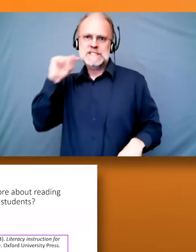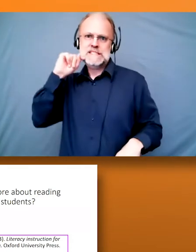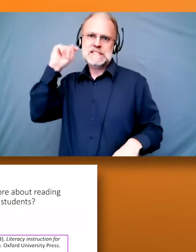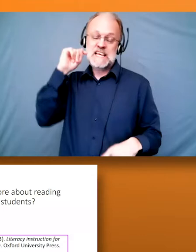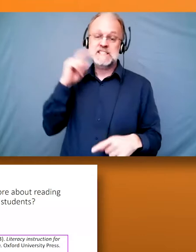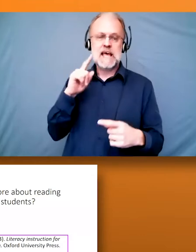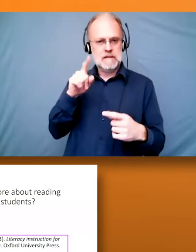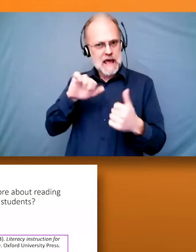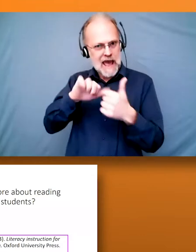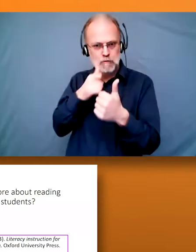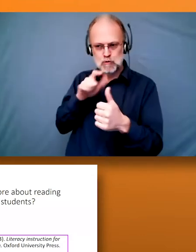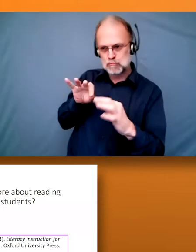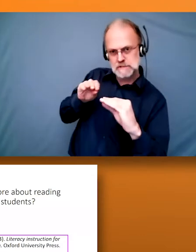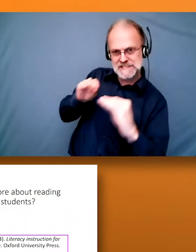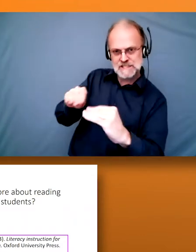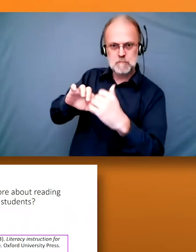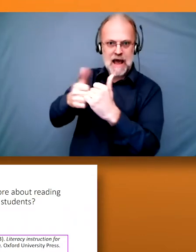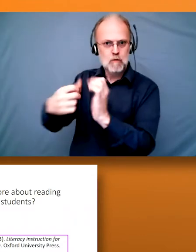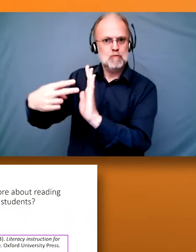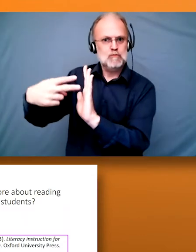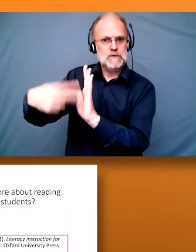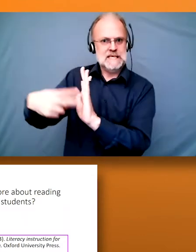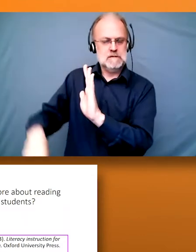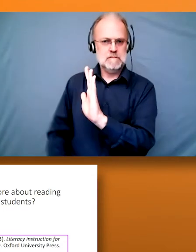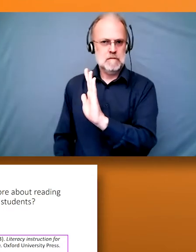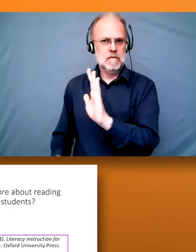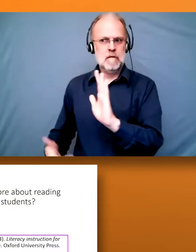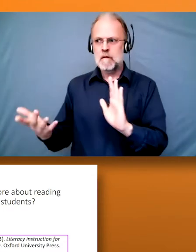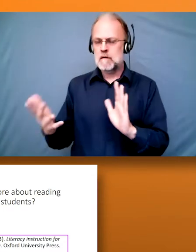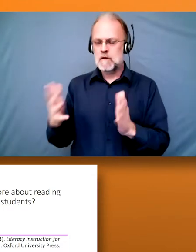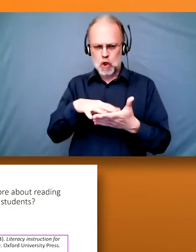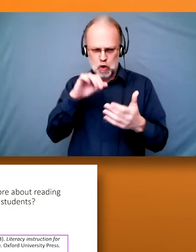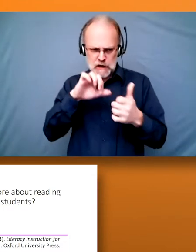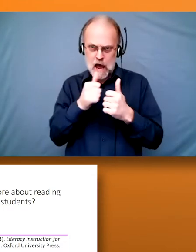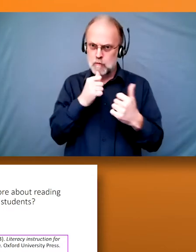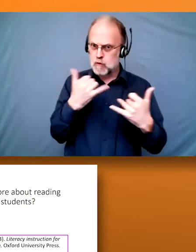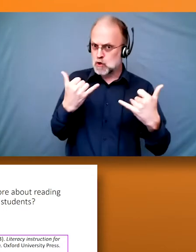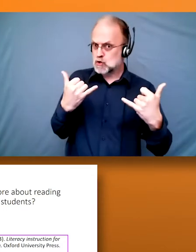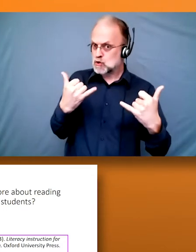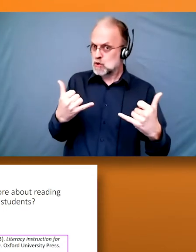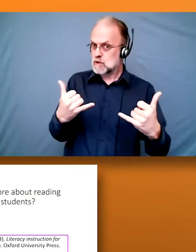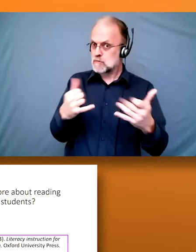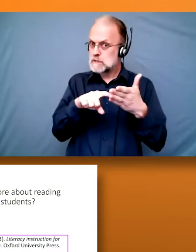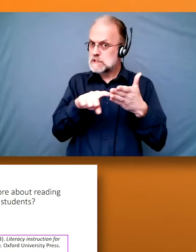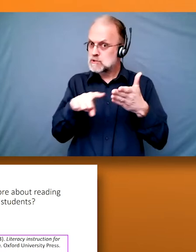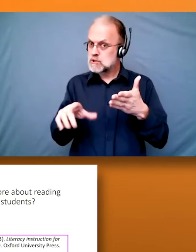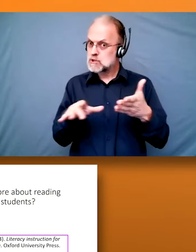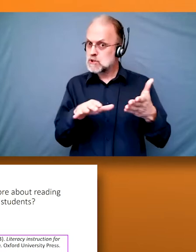and it goes over each part of reading. So, you can learn about kind of the current state.